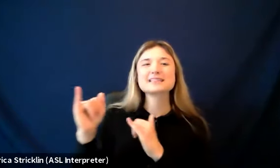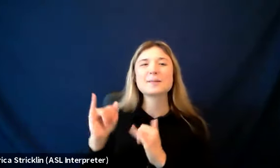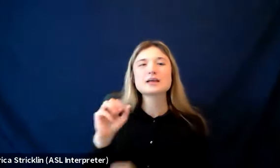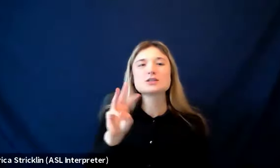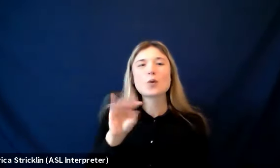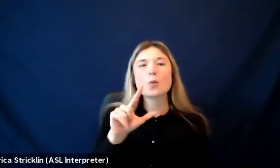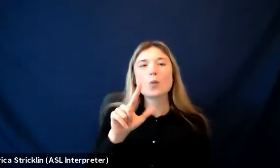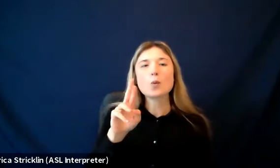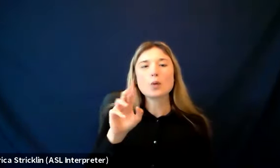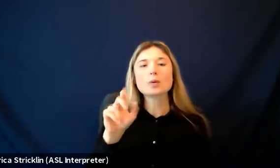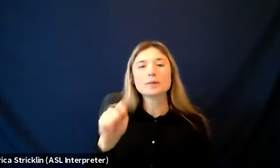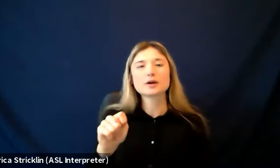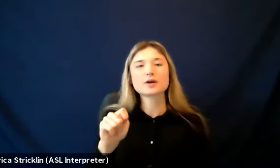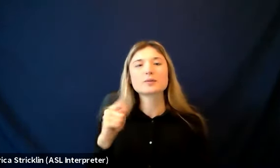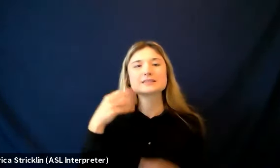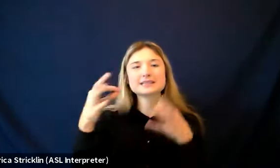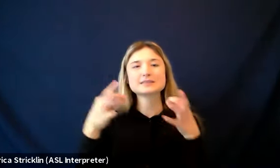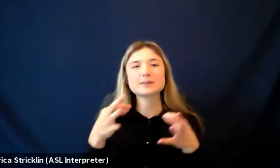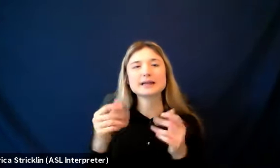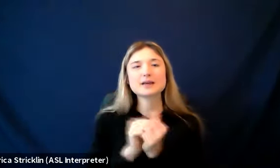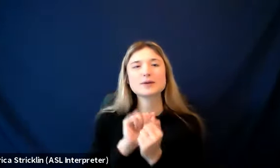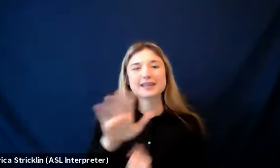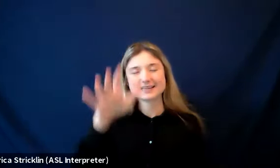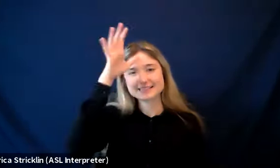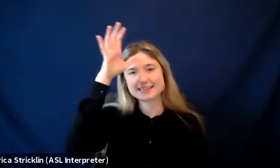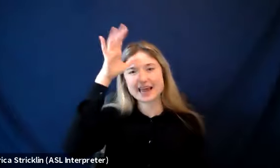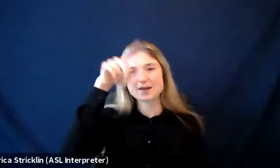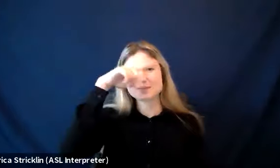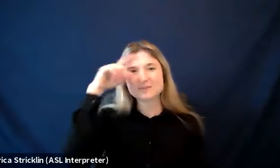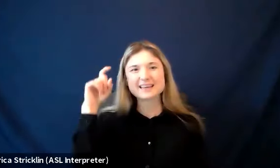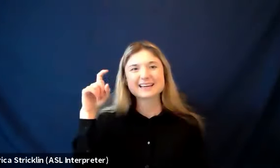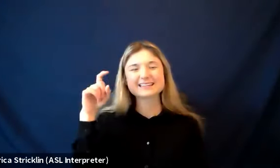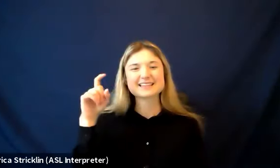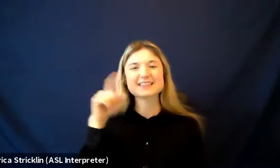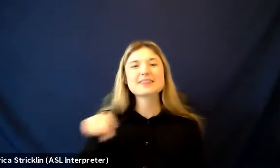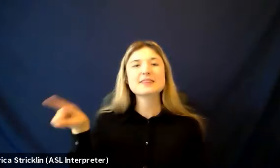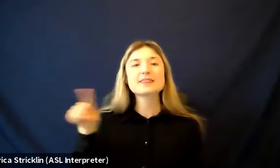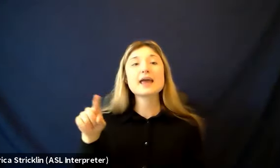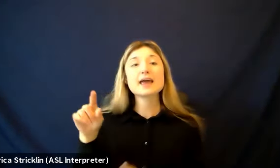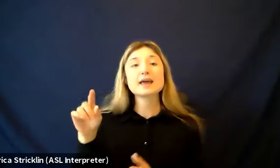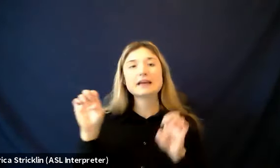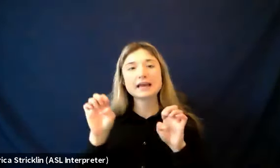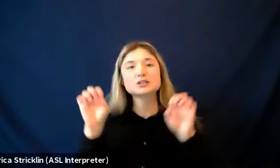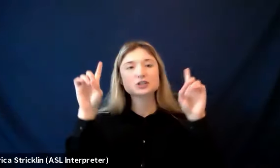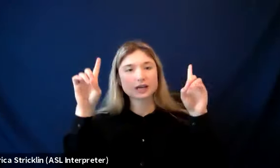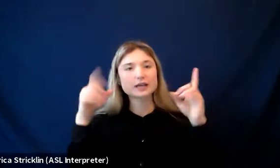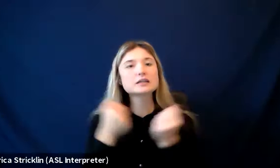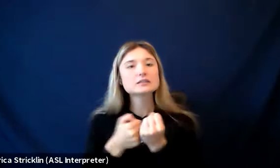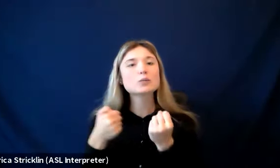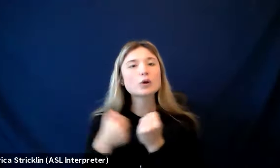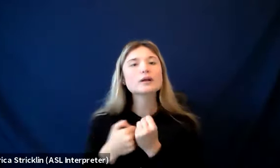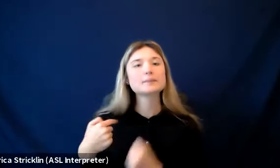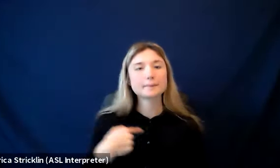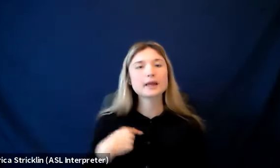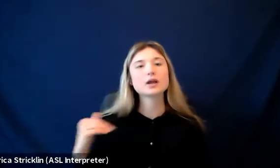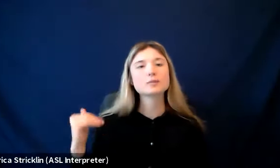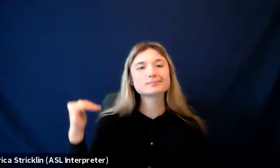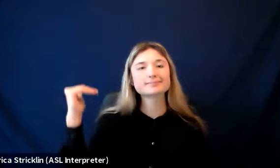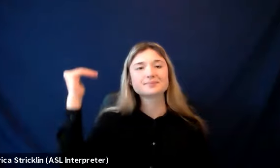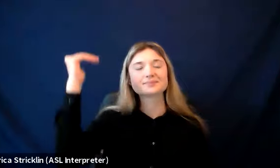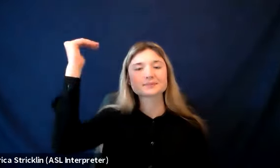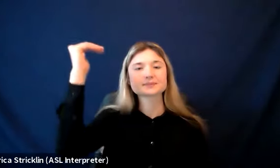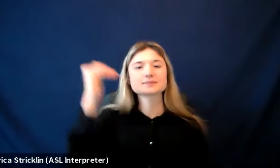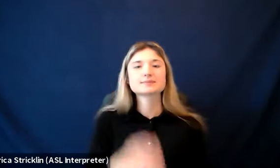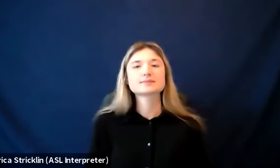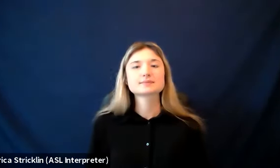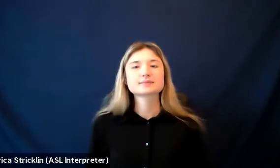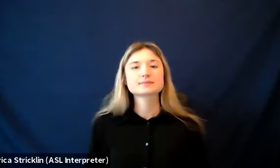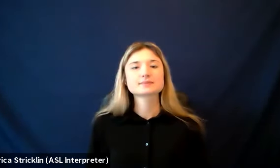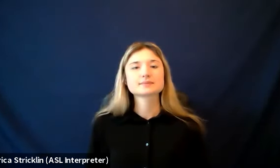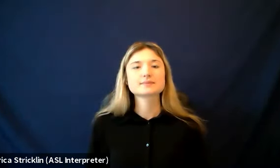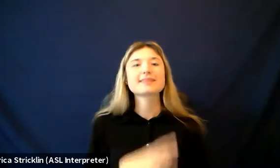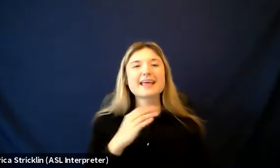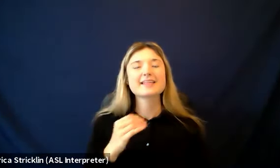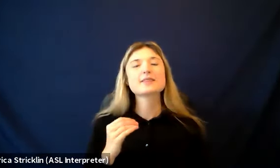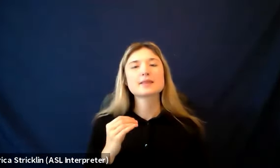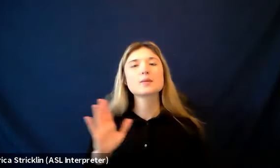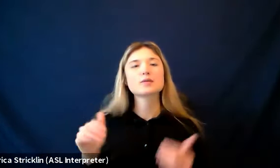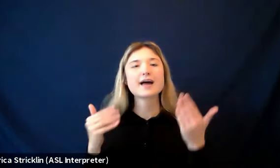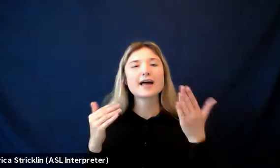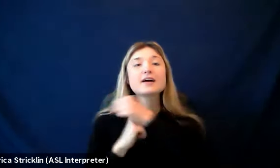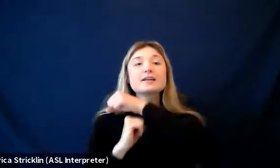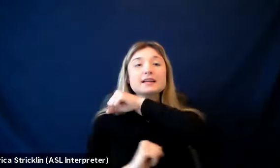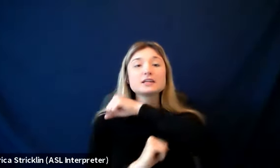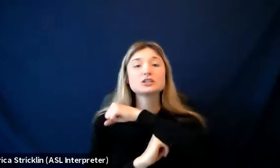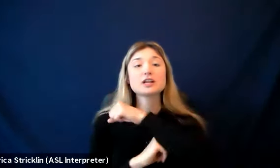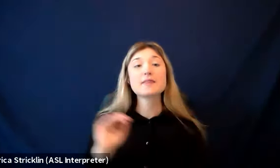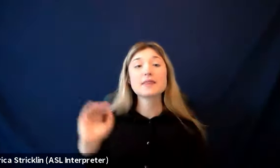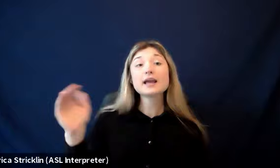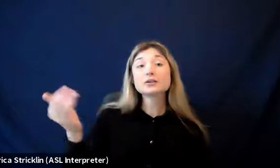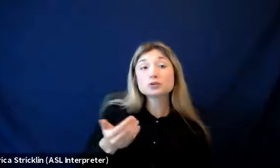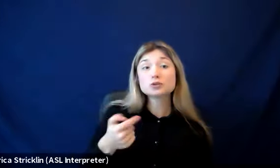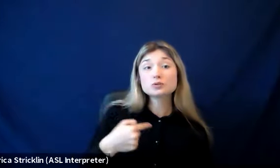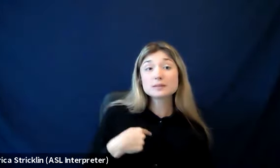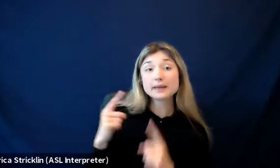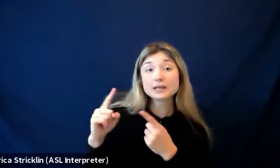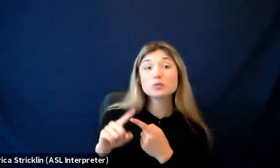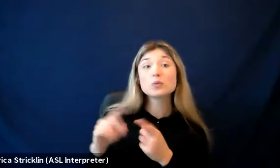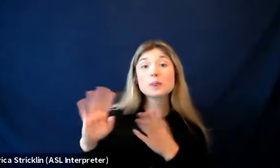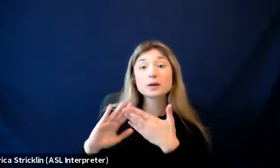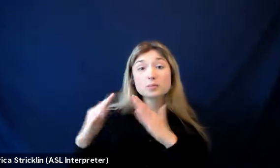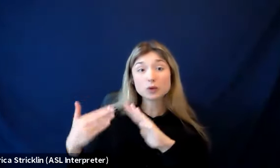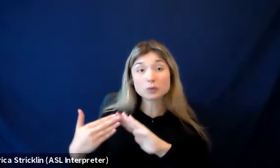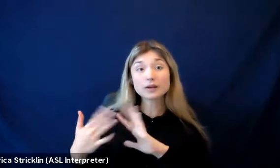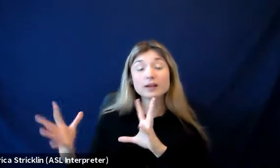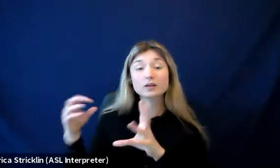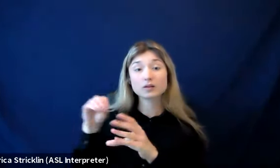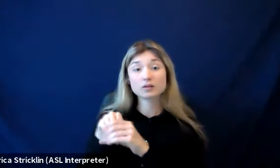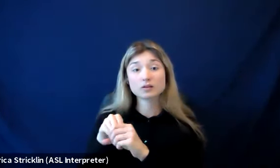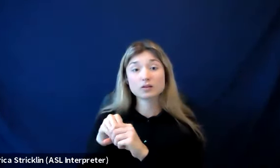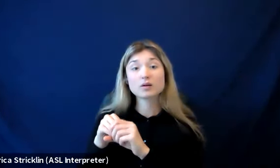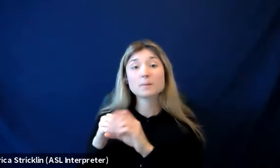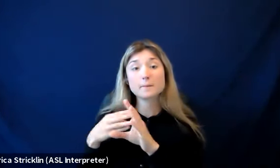Excuse me Mr Wilbert was describing with his father, because they're the ones that provided the education and support, growing up in the foundation and introduced to me the community where the community, mainly is consisted of mainly.